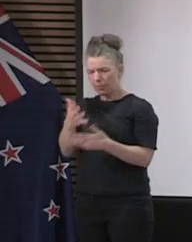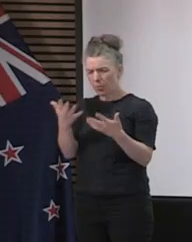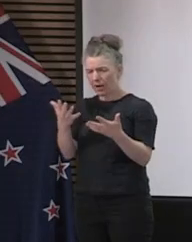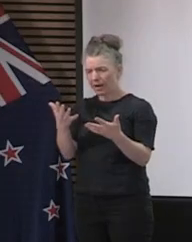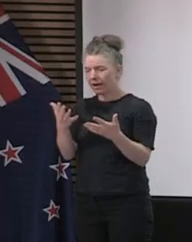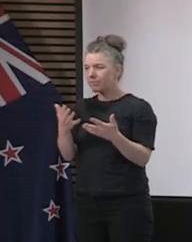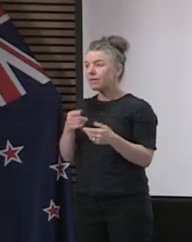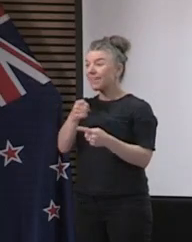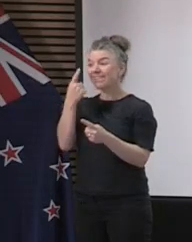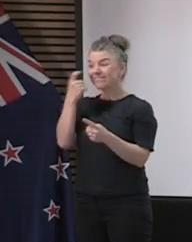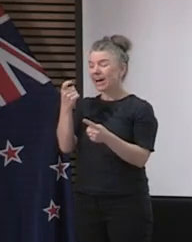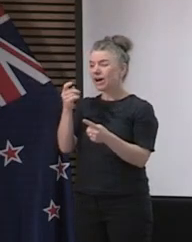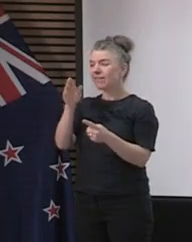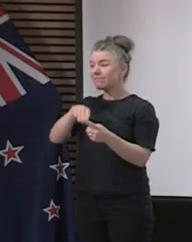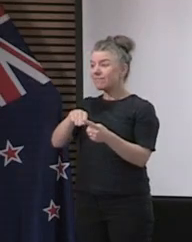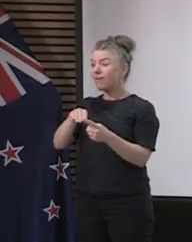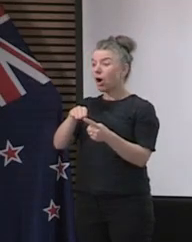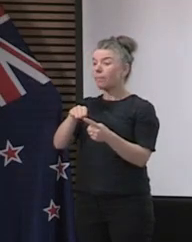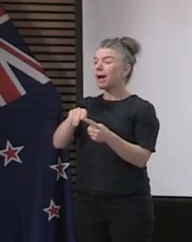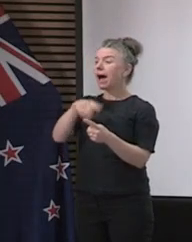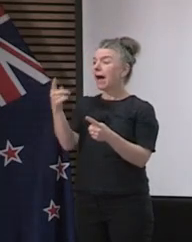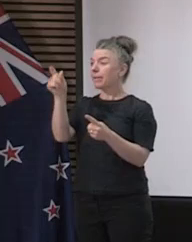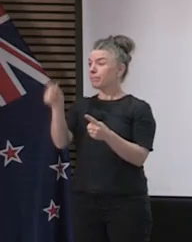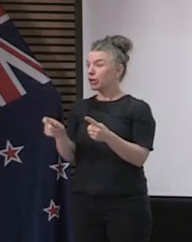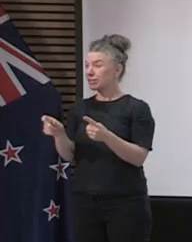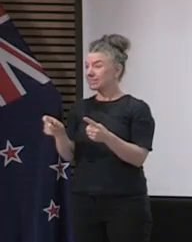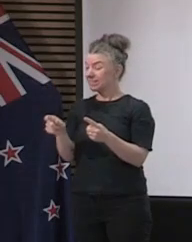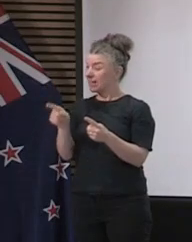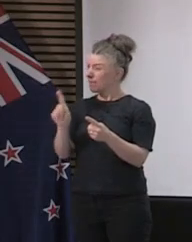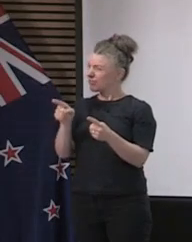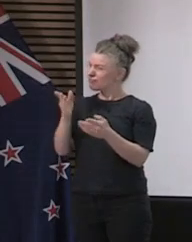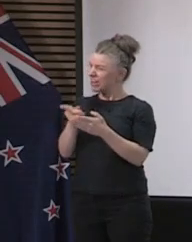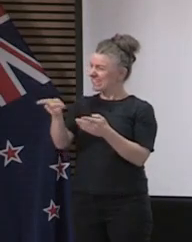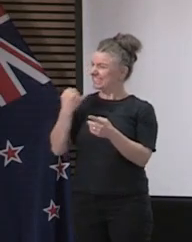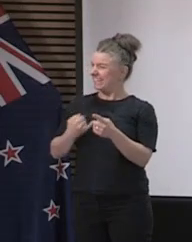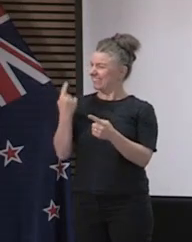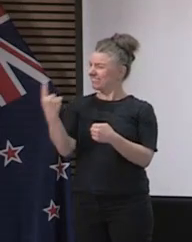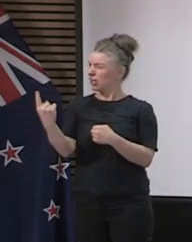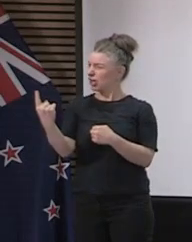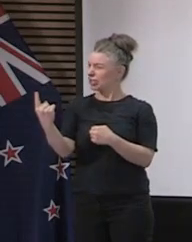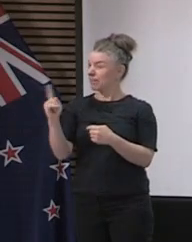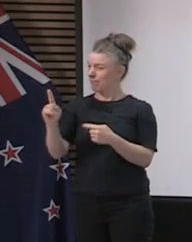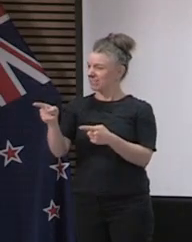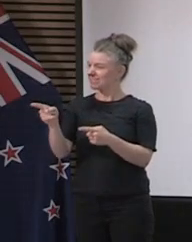Eid city where the origin of that case was. They may find it was someone else in the household who was first